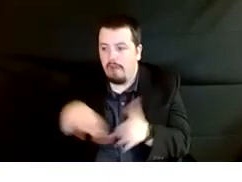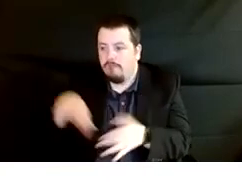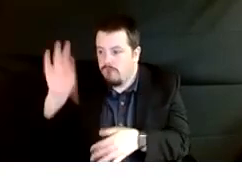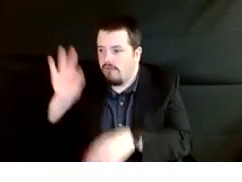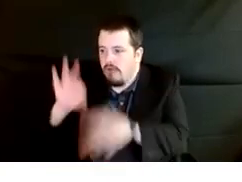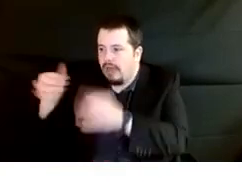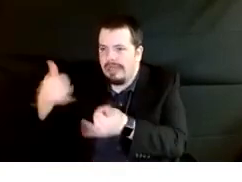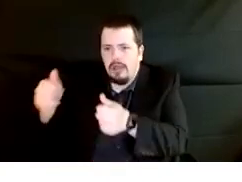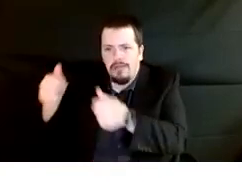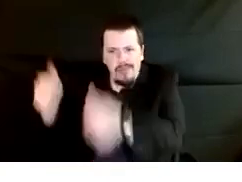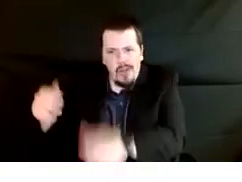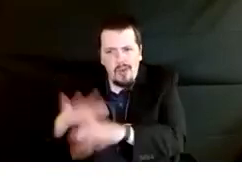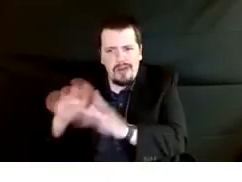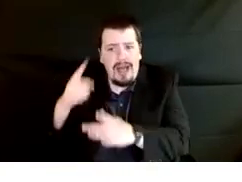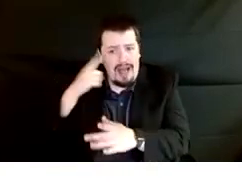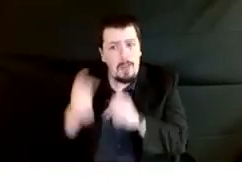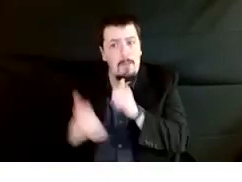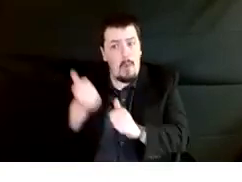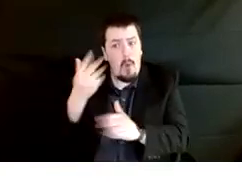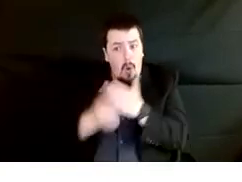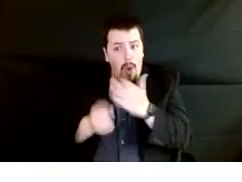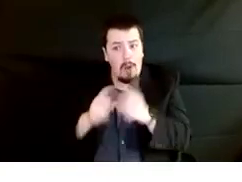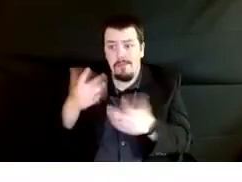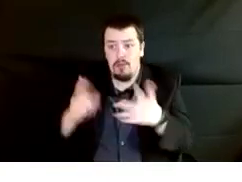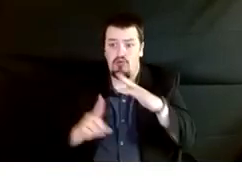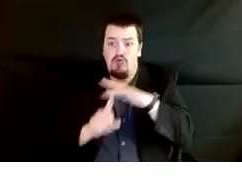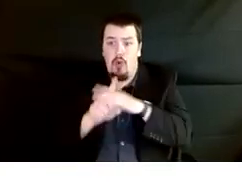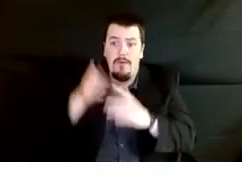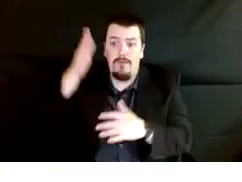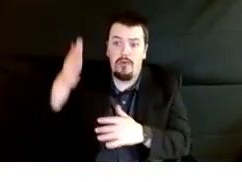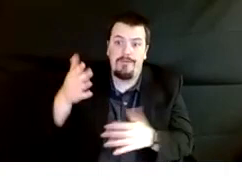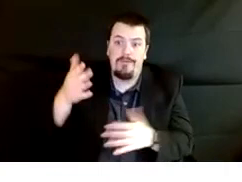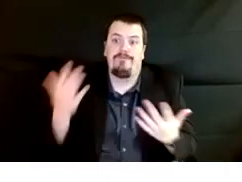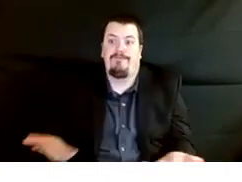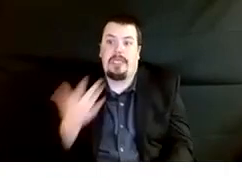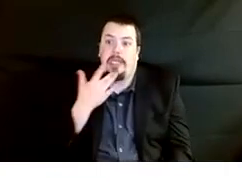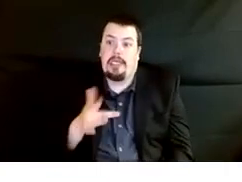they're gone now but they may show back up because unfortunately living in the internet age, things